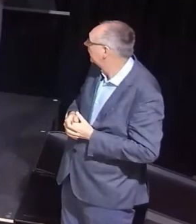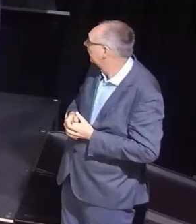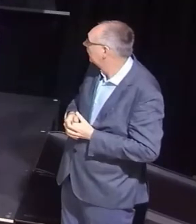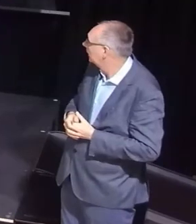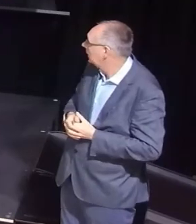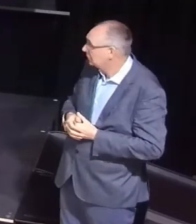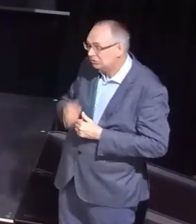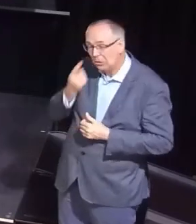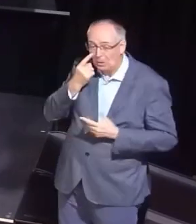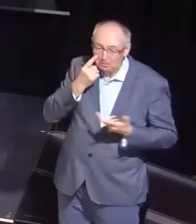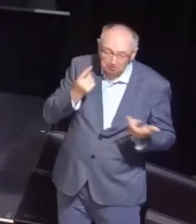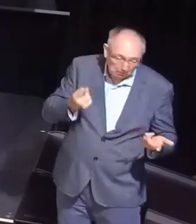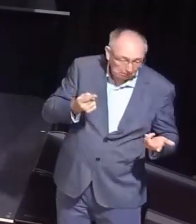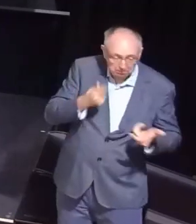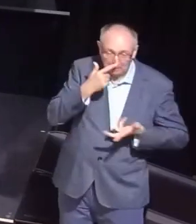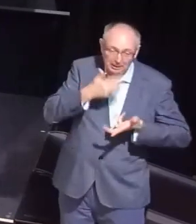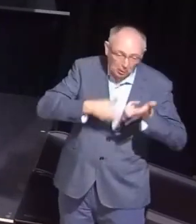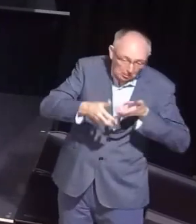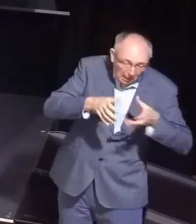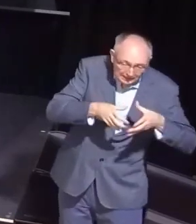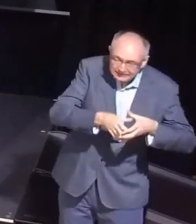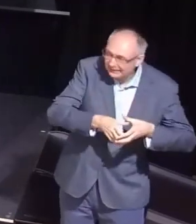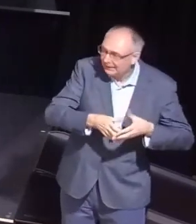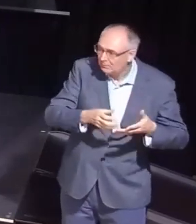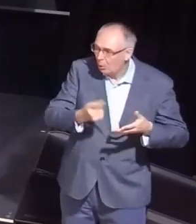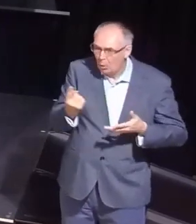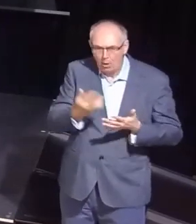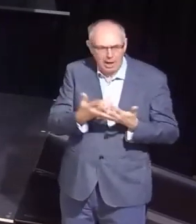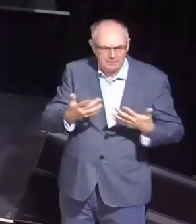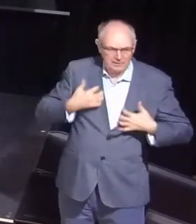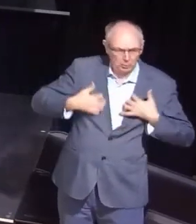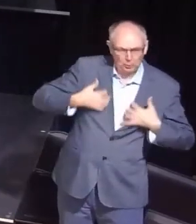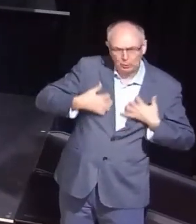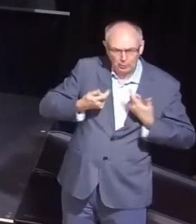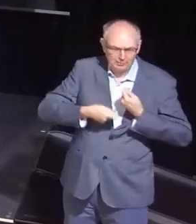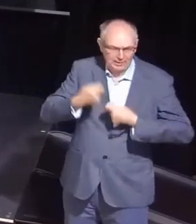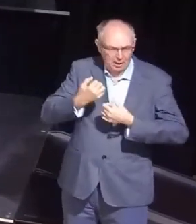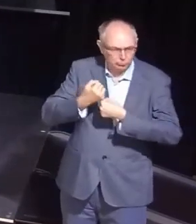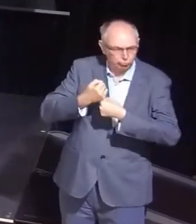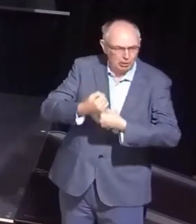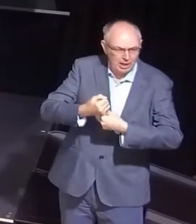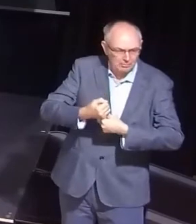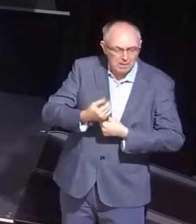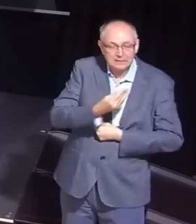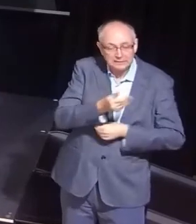or simply just how many people are interested in being champs, some teams may have multiple individuals